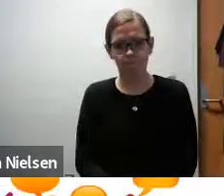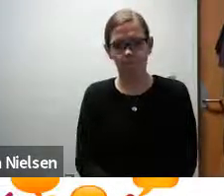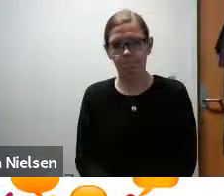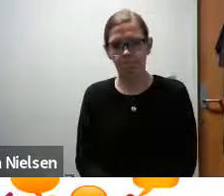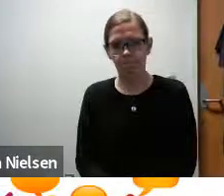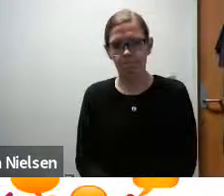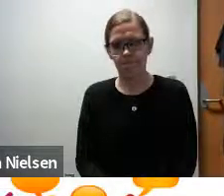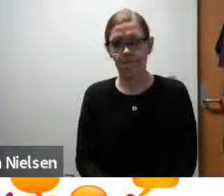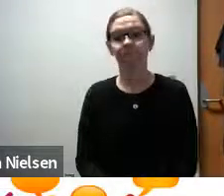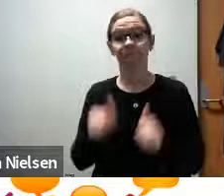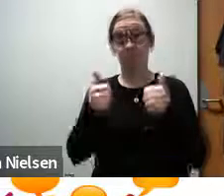Hey, very good guys. Great job.